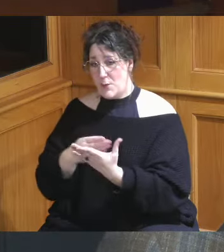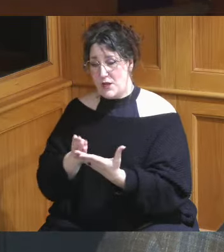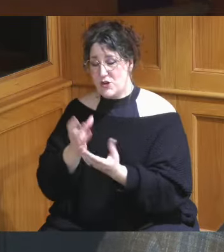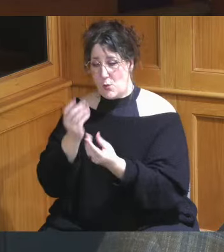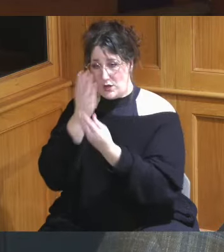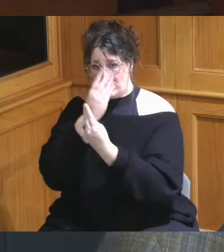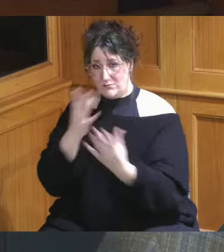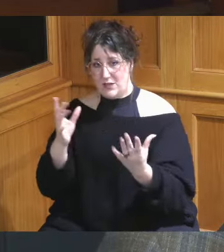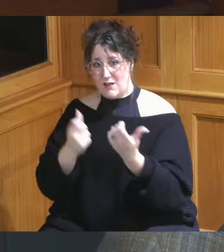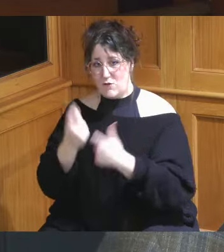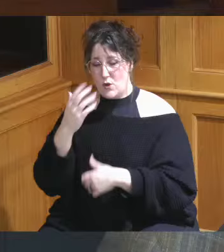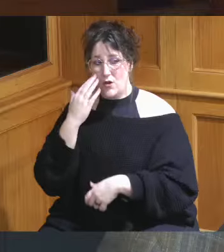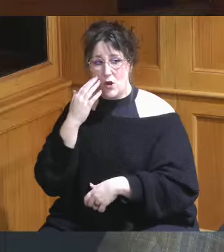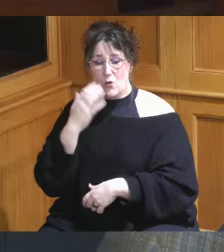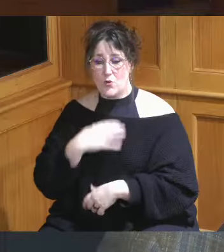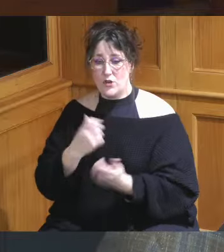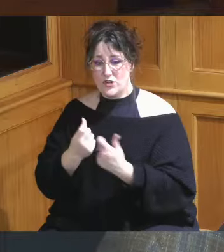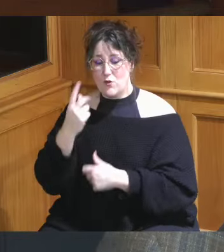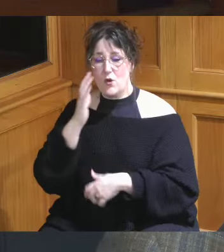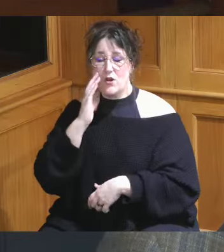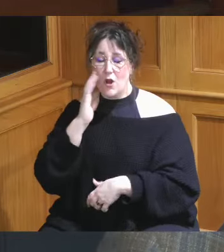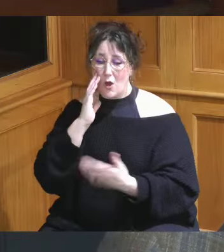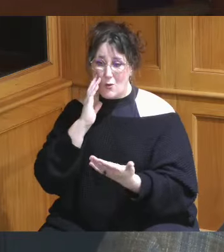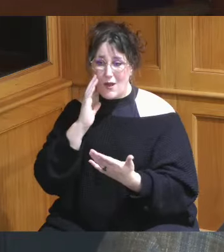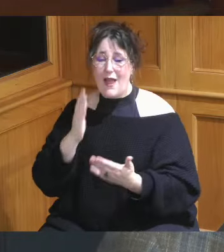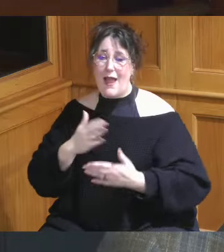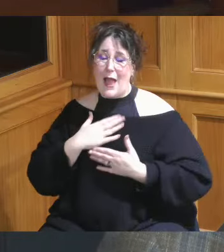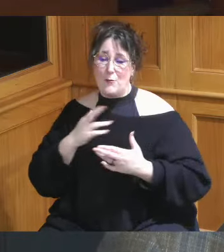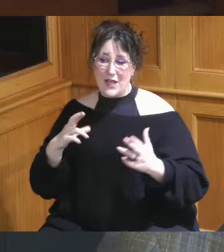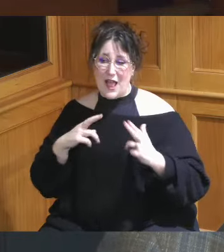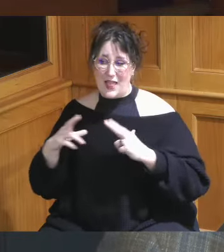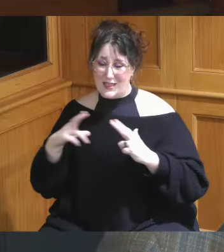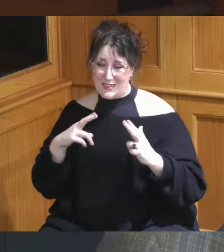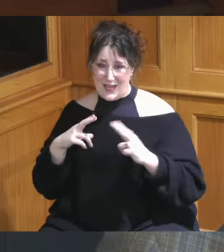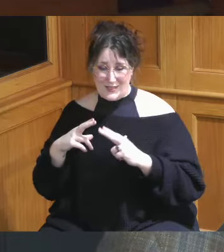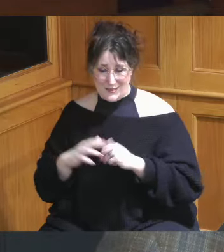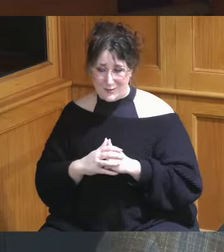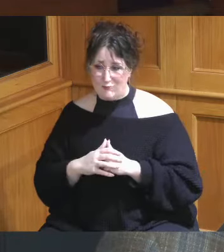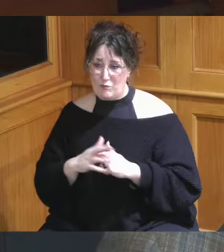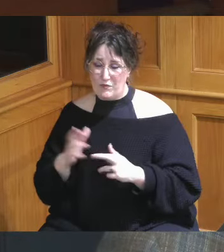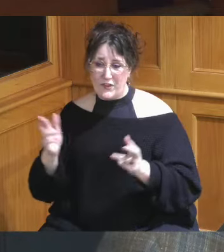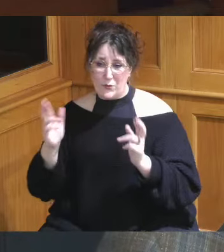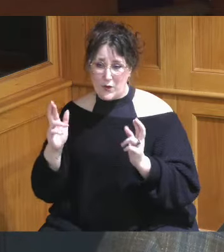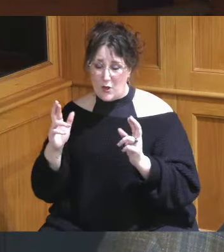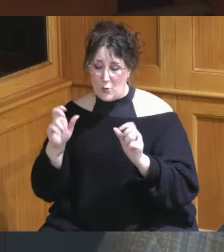there. I want to wish everybody a happy holiday season. be hopefully be able to enjoy it with